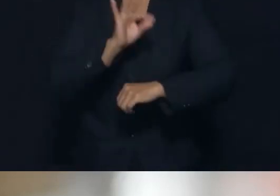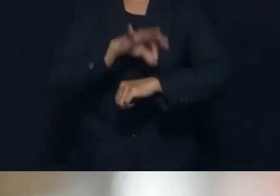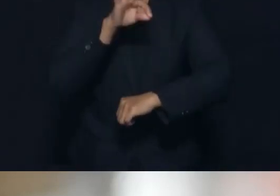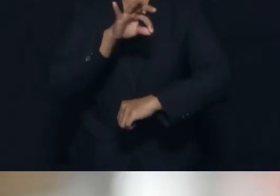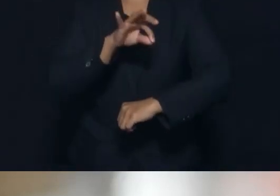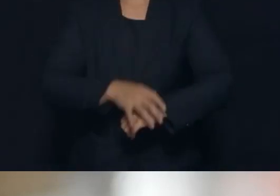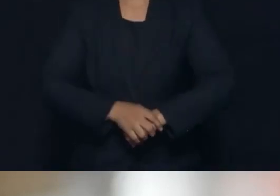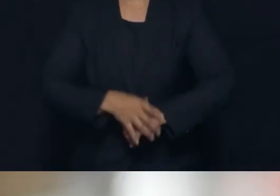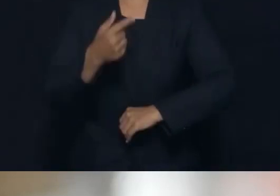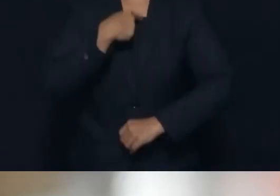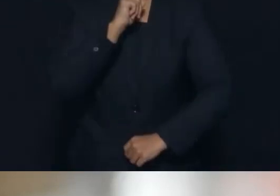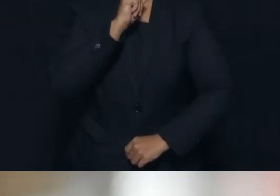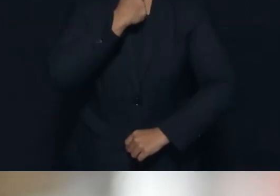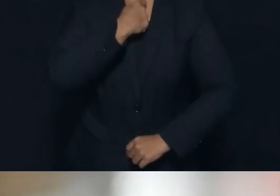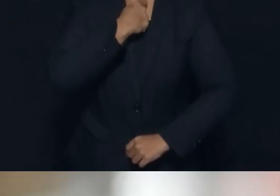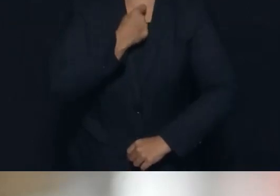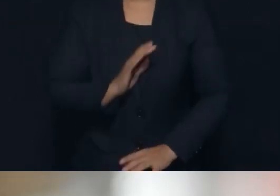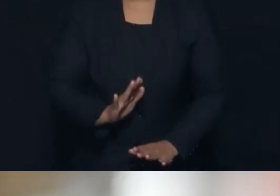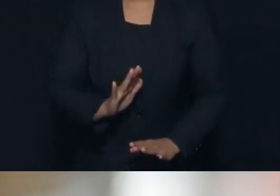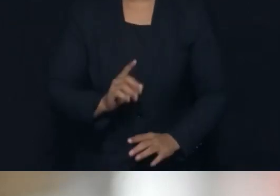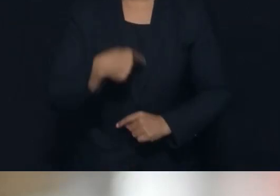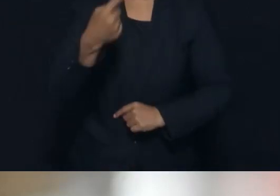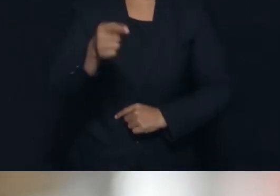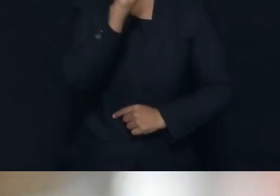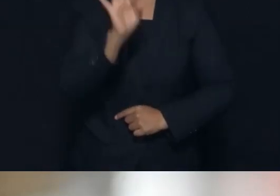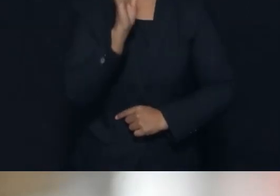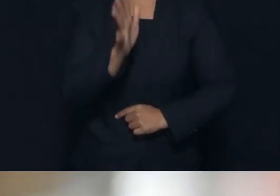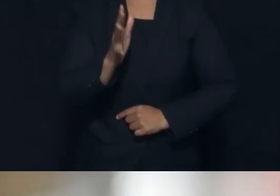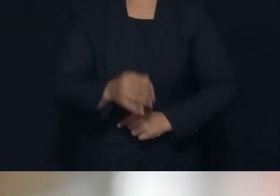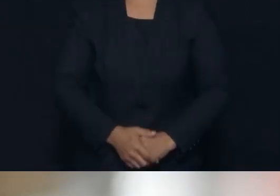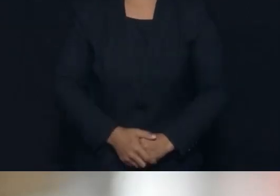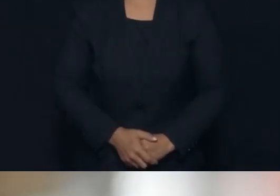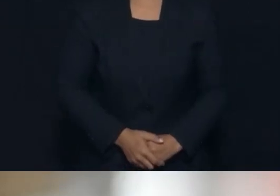So I come to the next question.